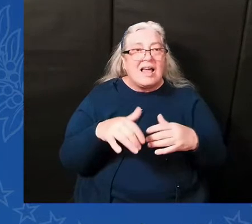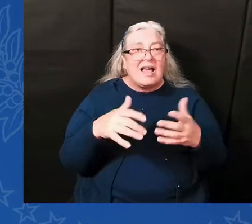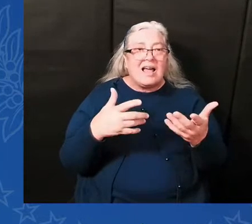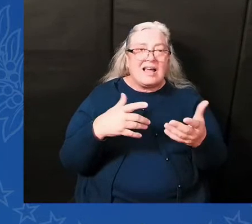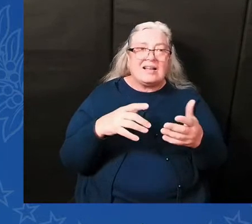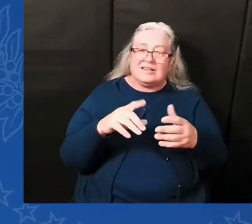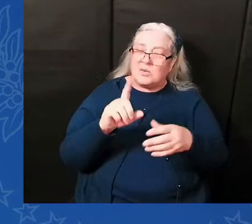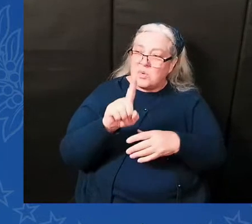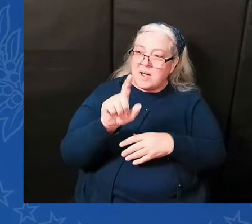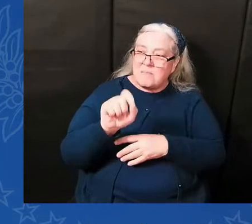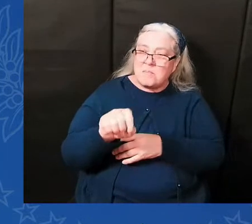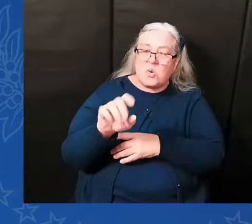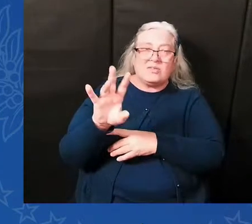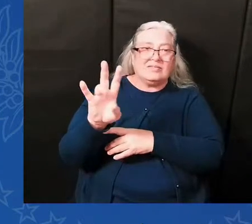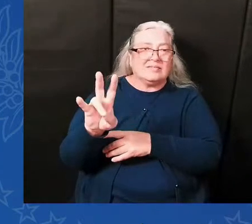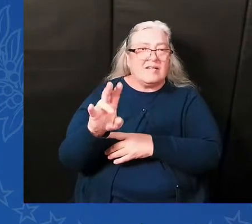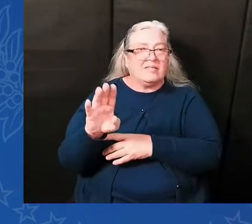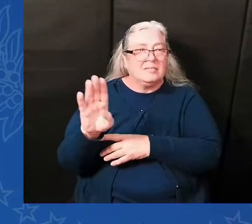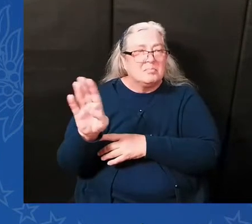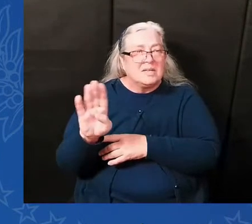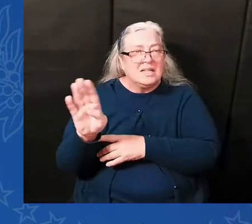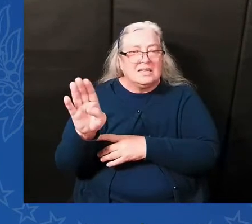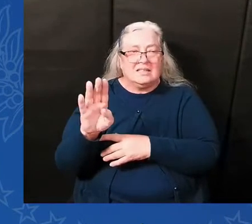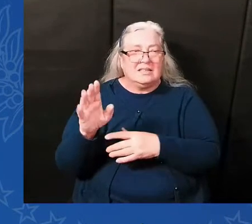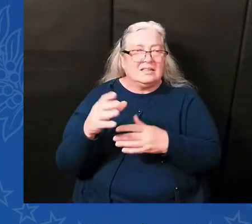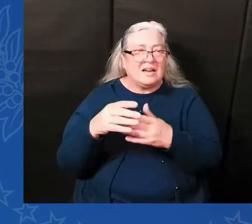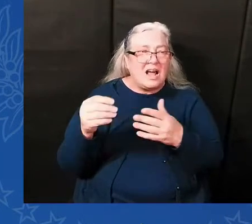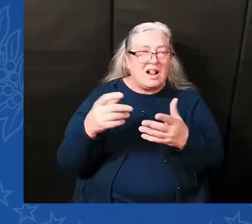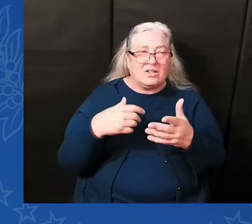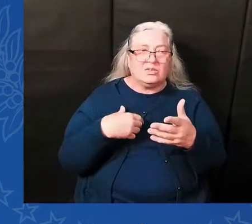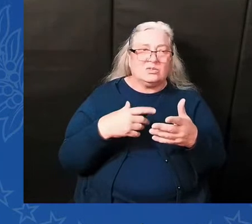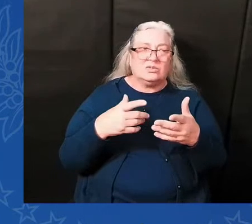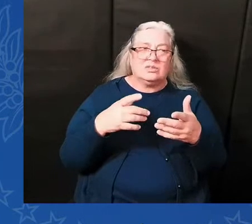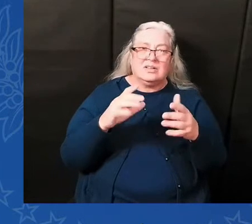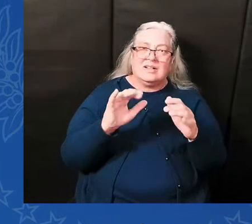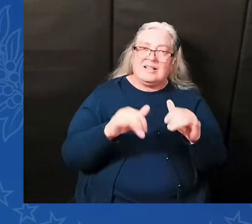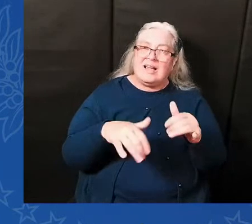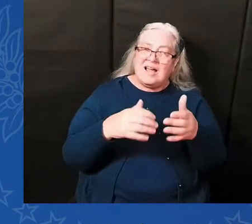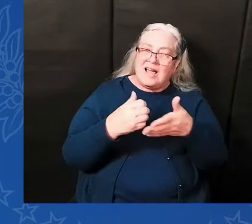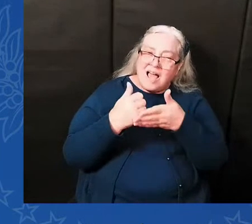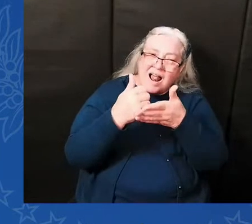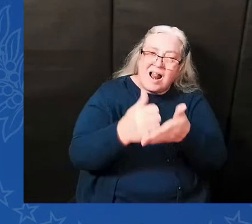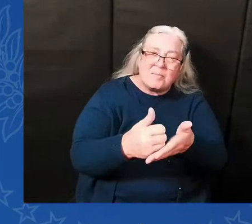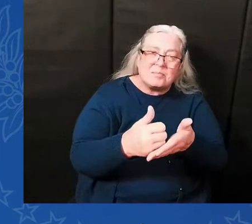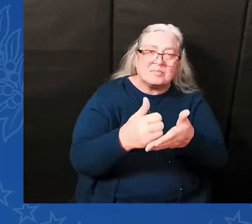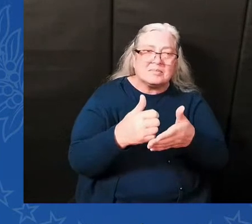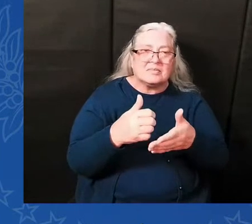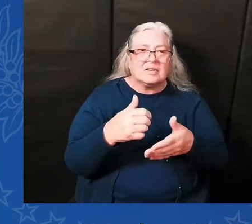key parts of my Unity Agenda in the State of the Union to cut cancer deaths rates in half,